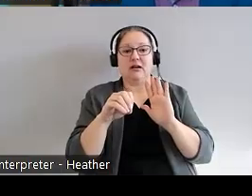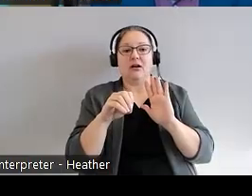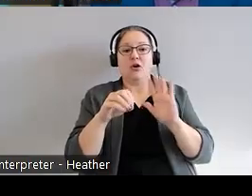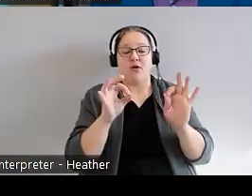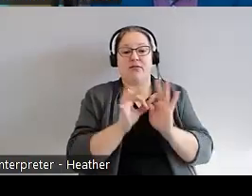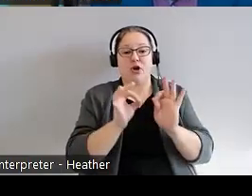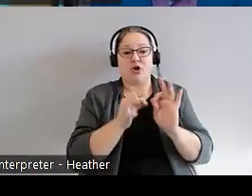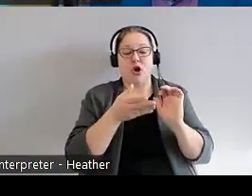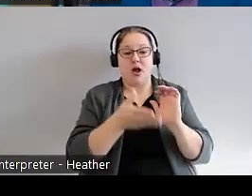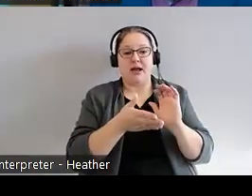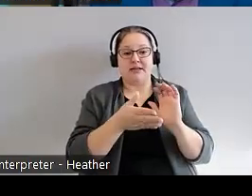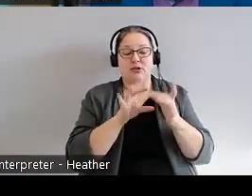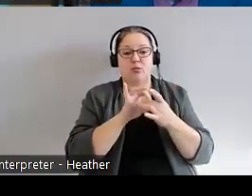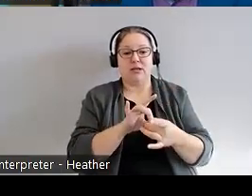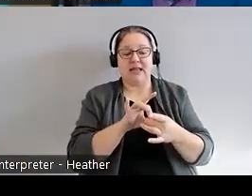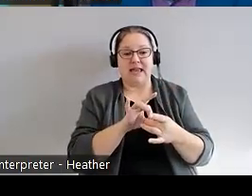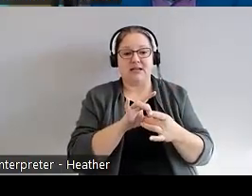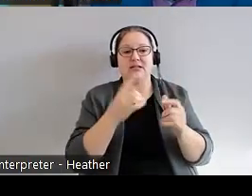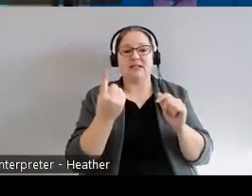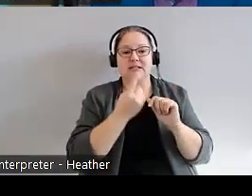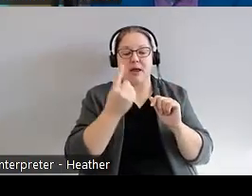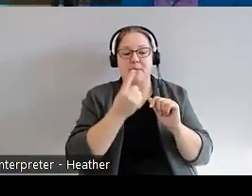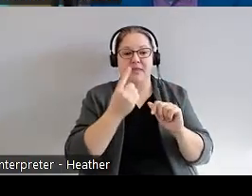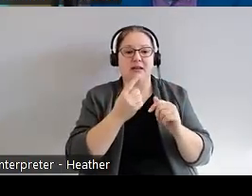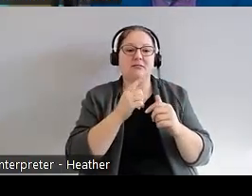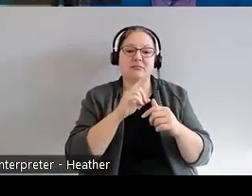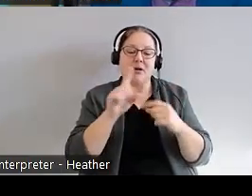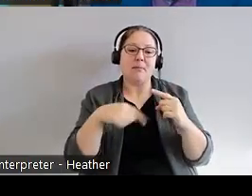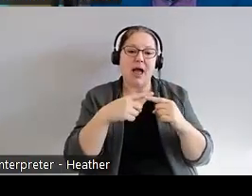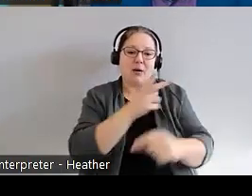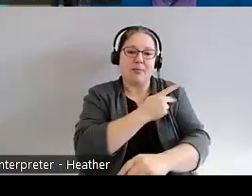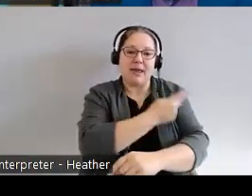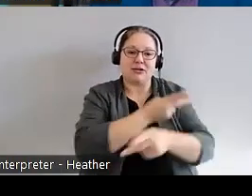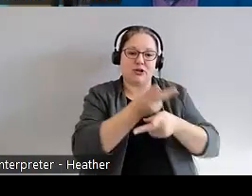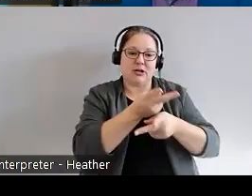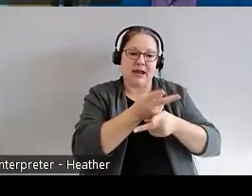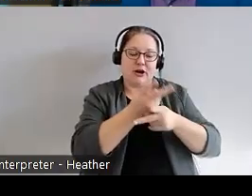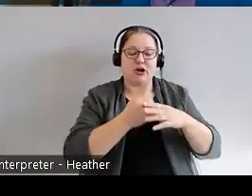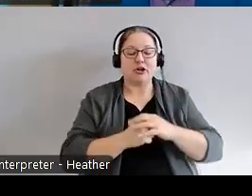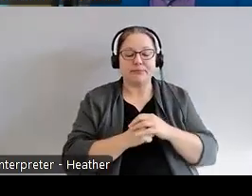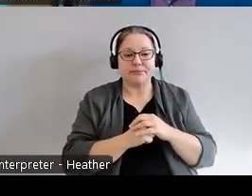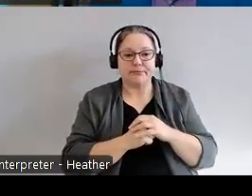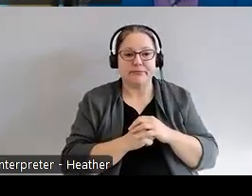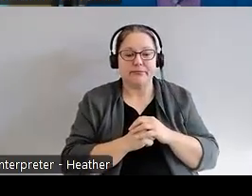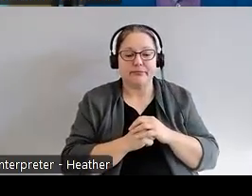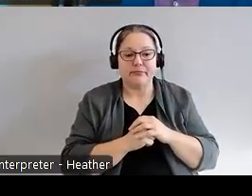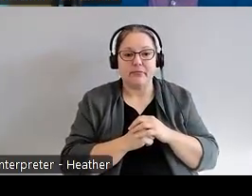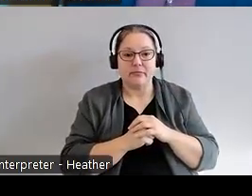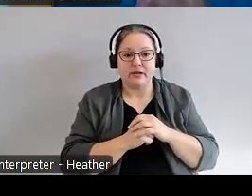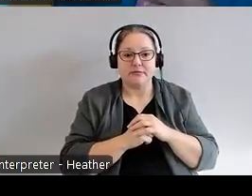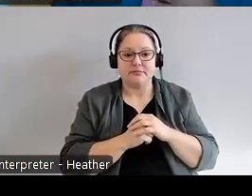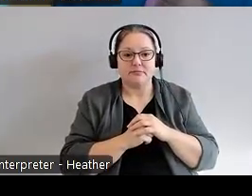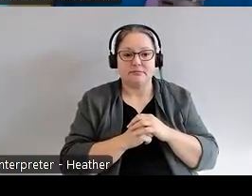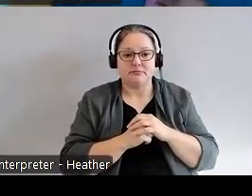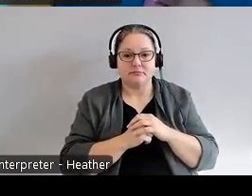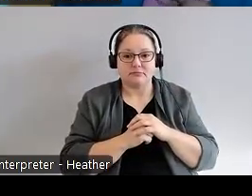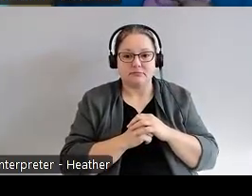uh is due to something that's related to patient care. Um uh we over here uh we're the Westchester